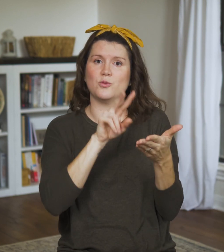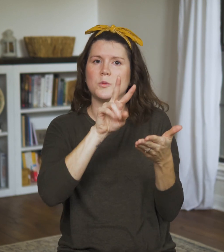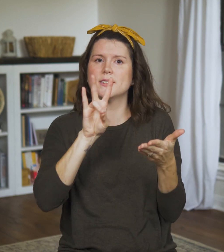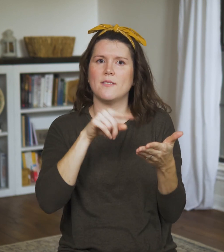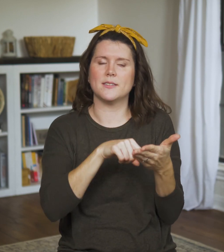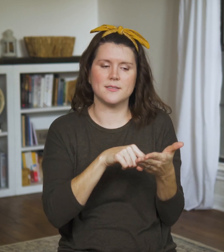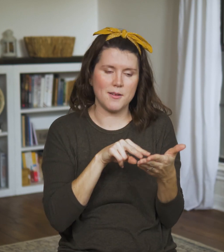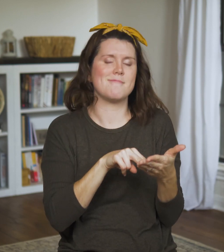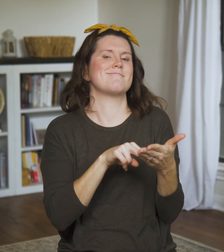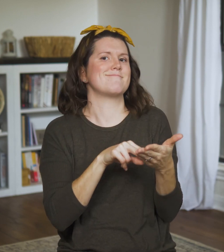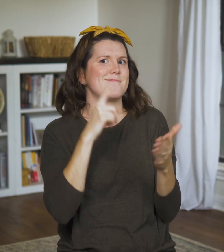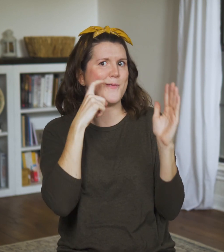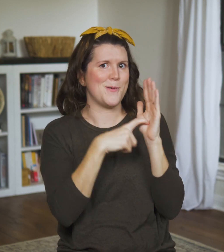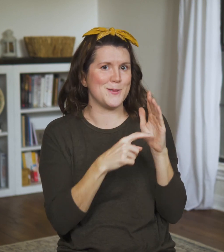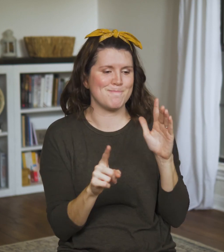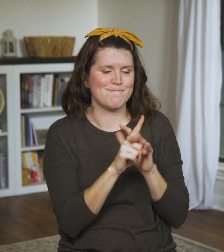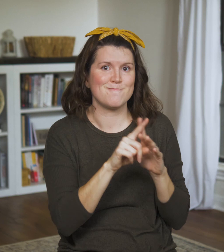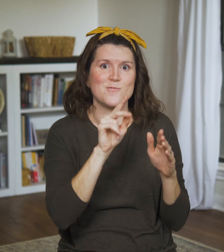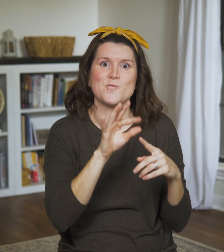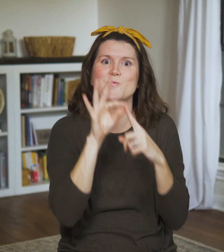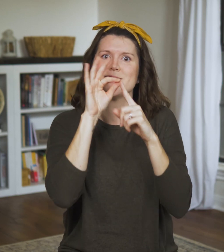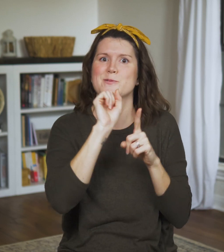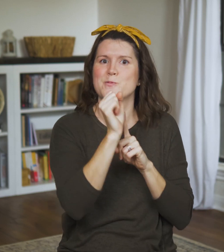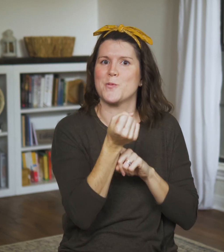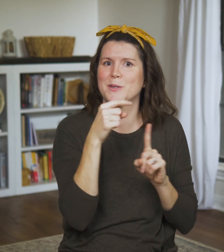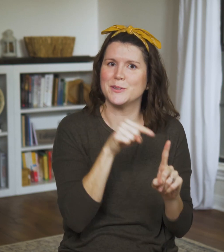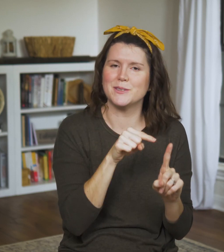to divide the land He’s giving them.